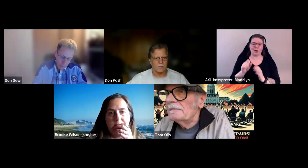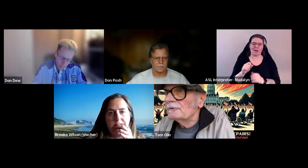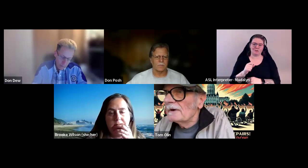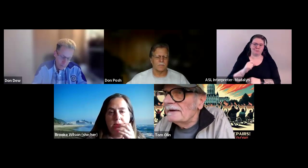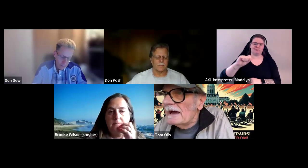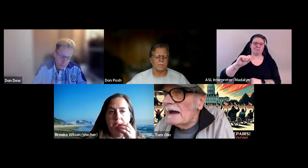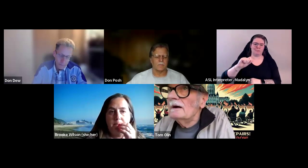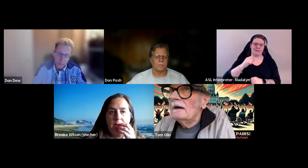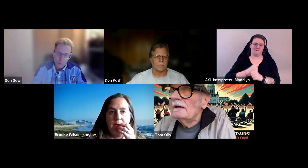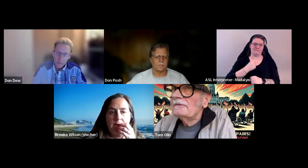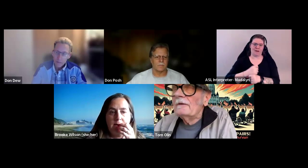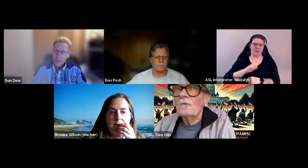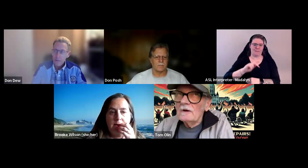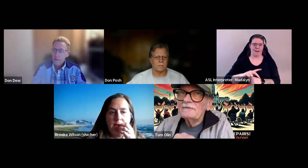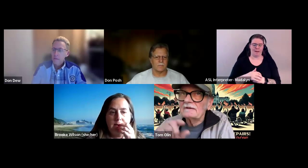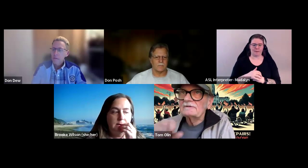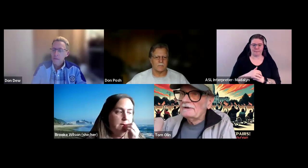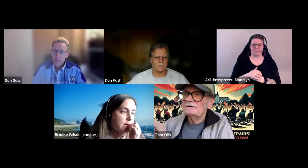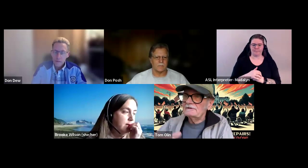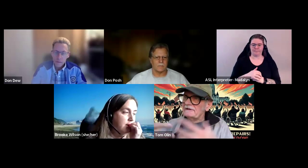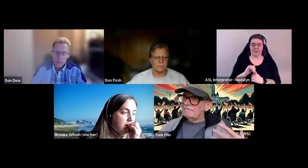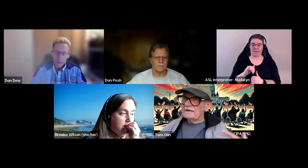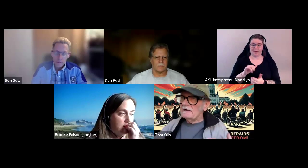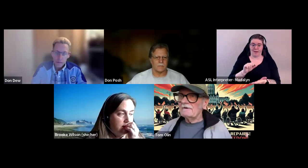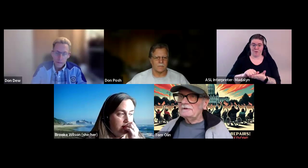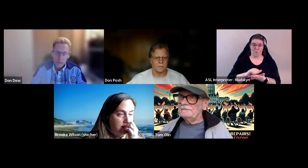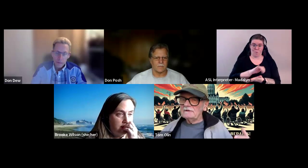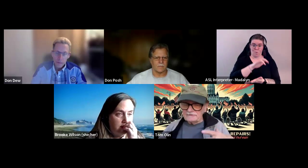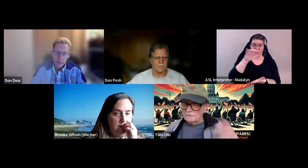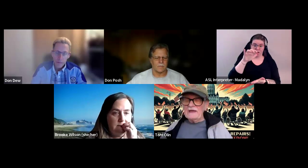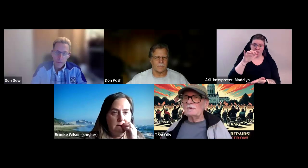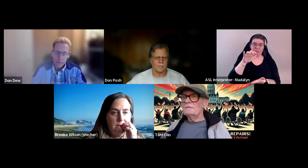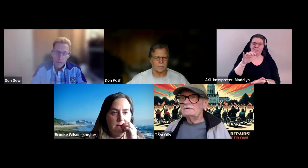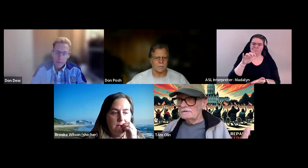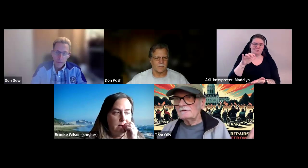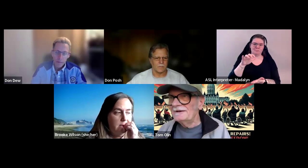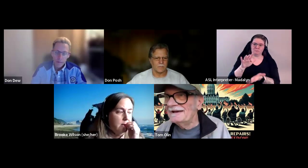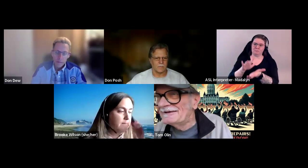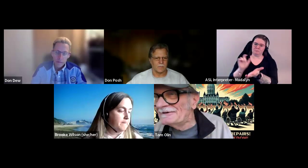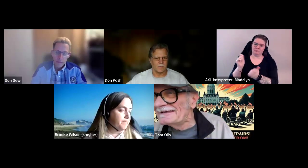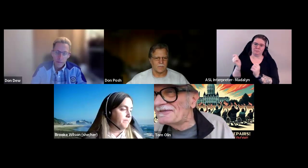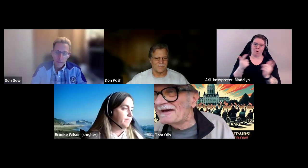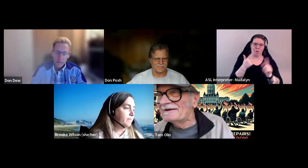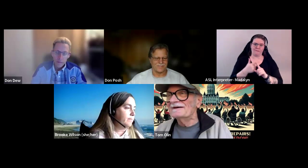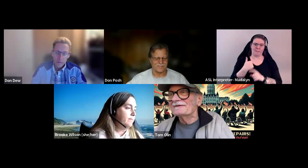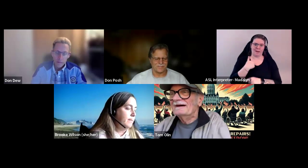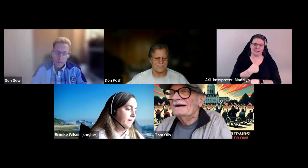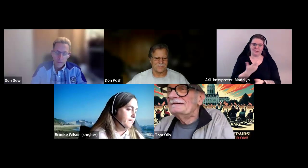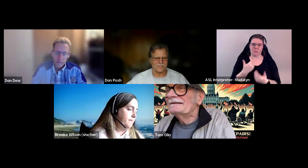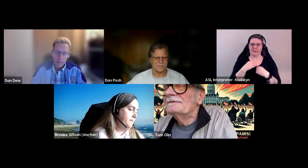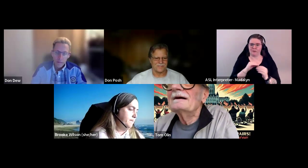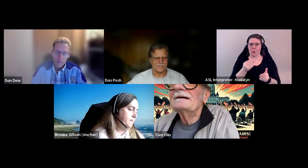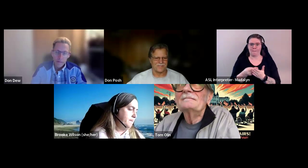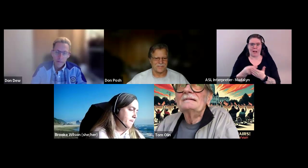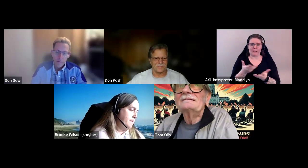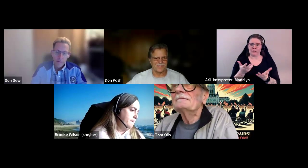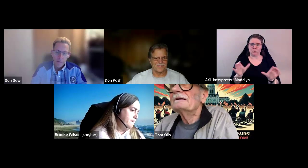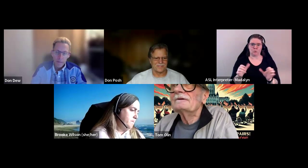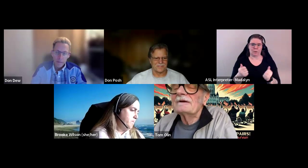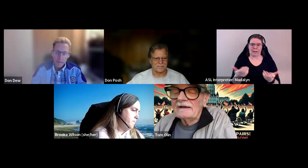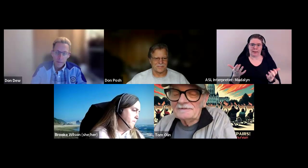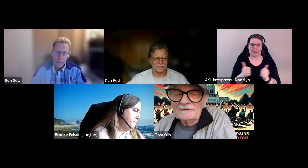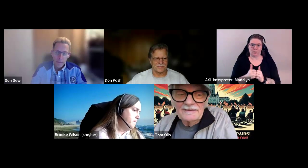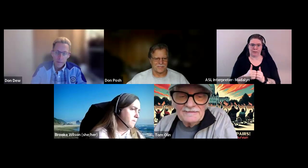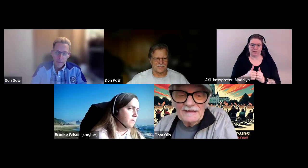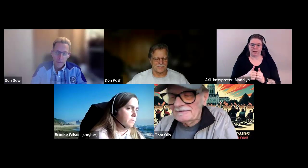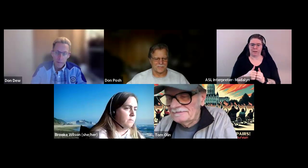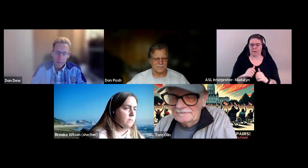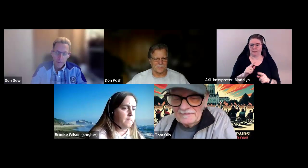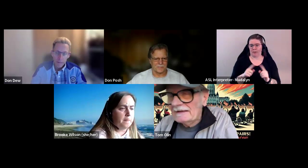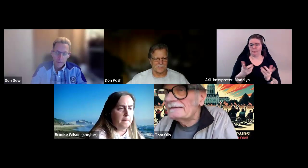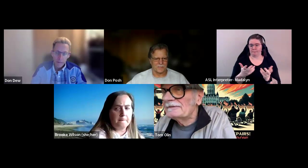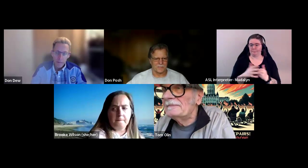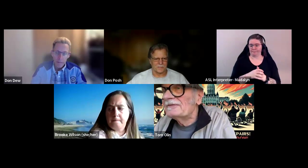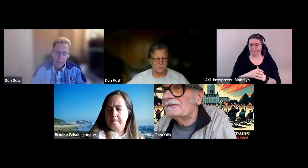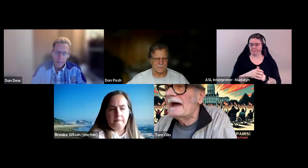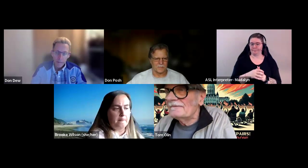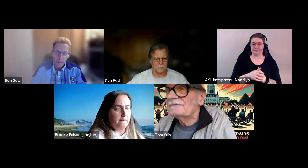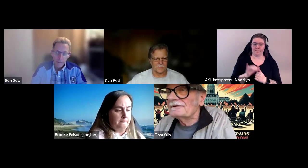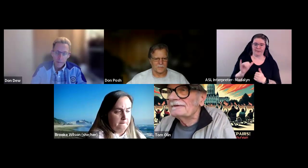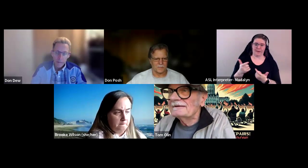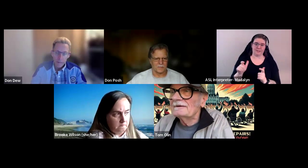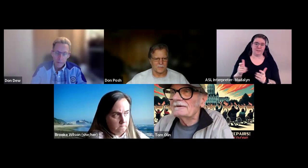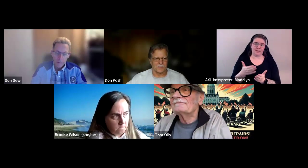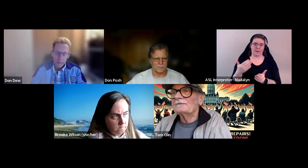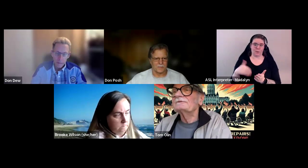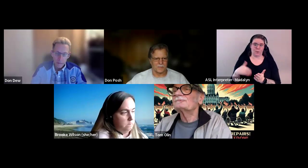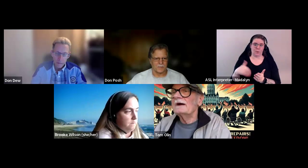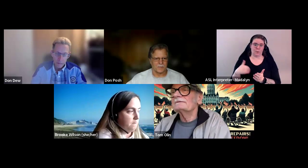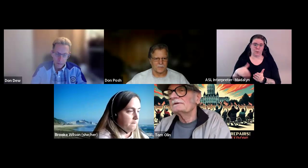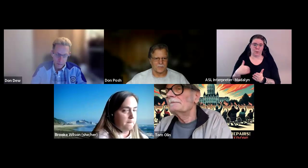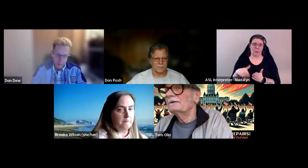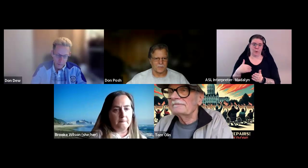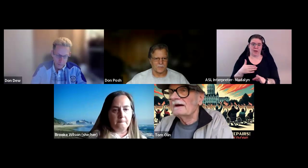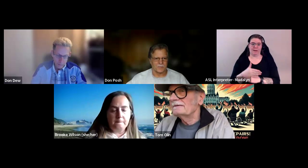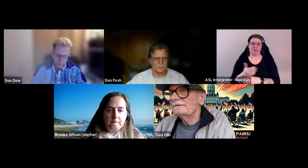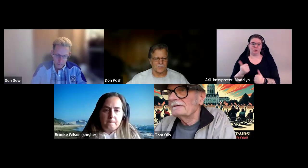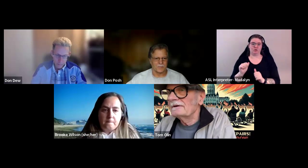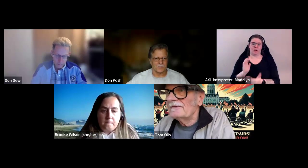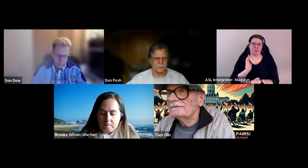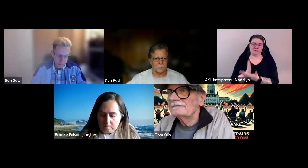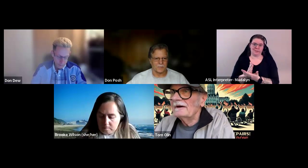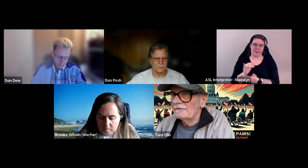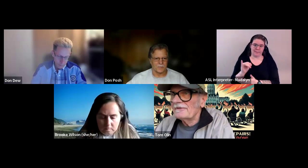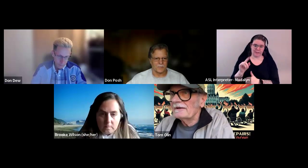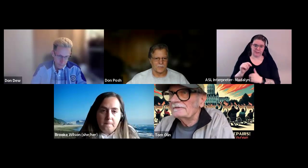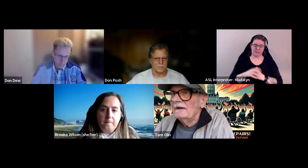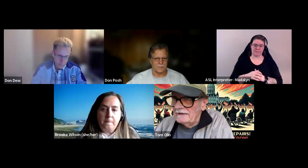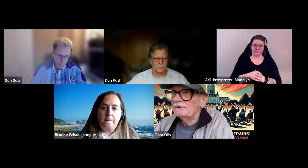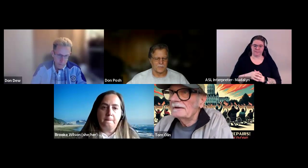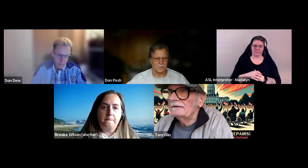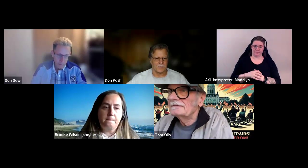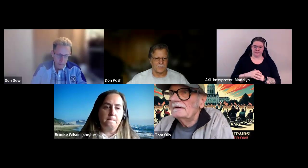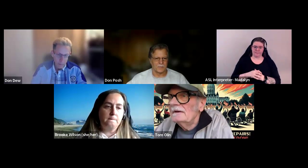Tom Olin: Because right now that wealth extraction takes everything out of our community. So we have no money to do anything with, you know. No. But you're actually that's that's the big thing. After you know, after we try to stop it, we've gotta, you know, have those other things in place.